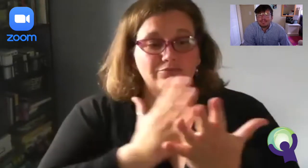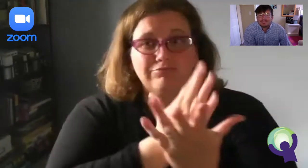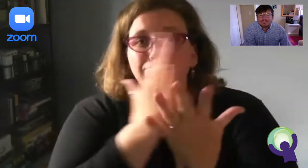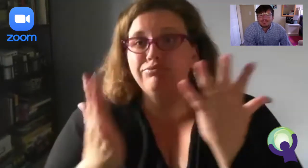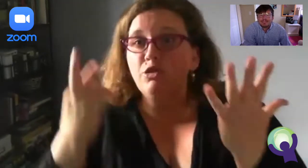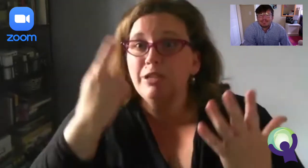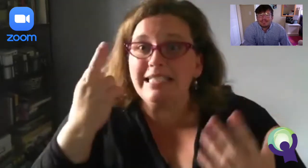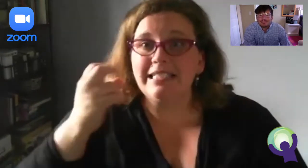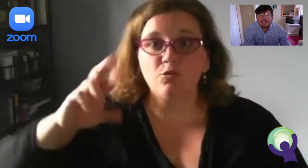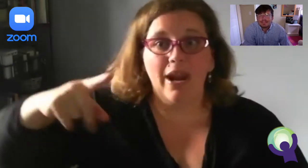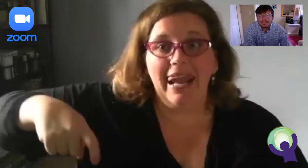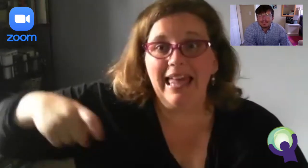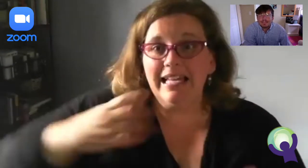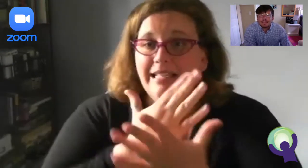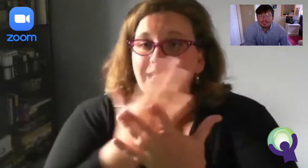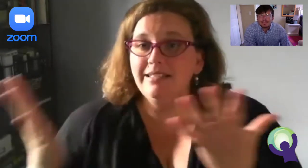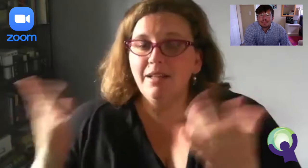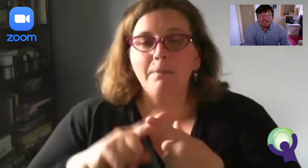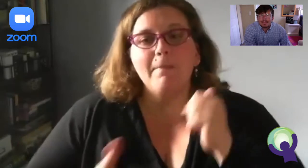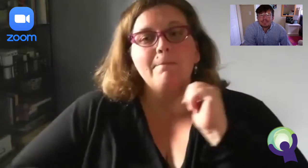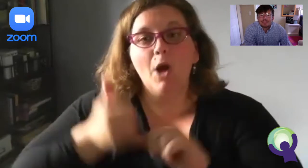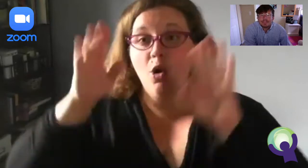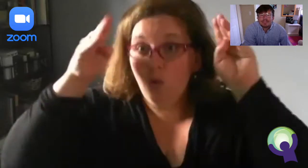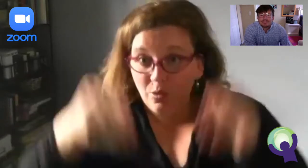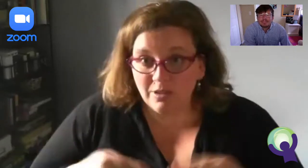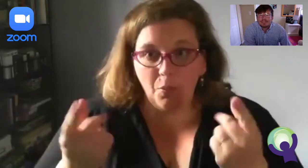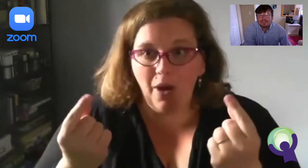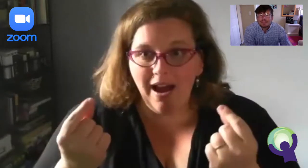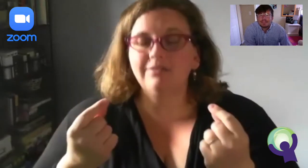but we can refer them to other groups or organizations that can support them.